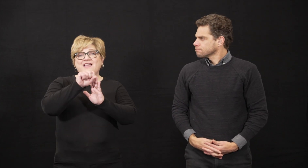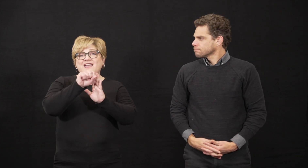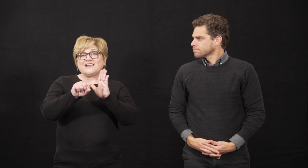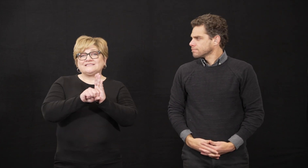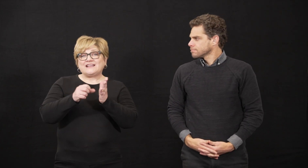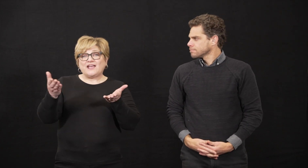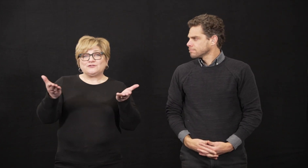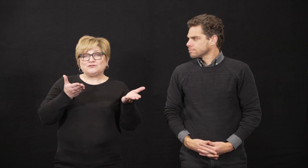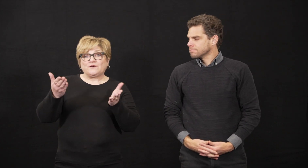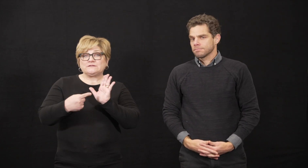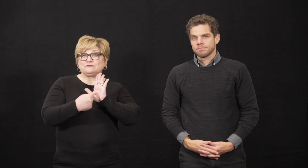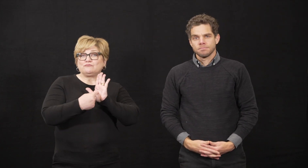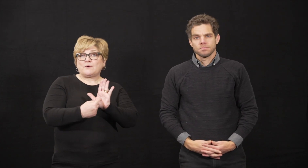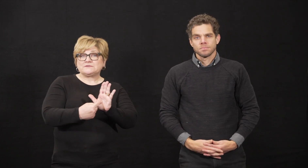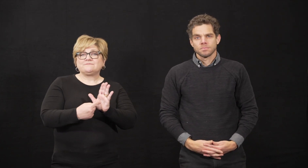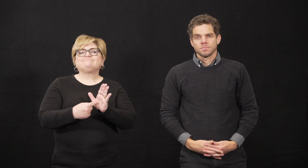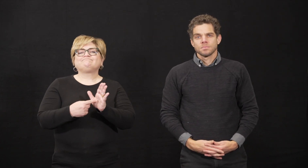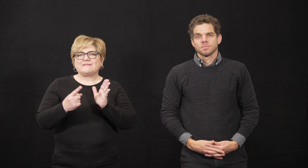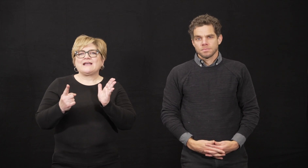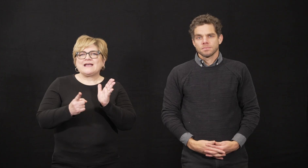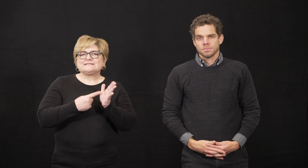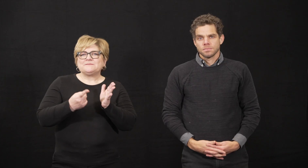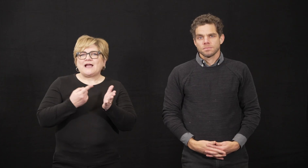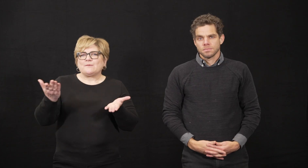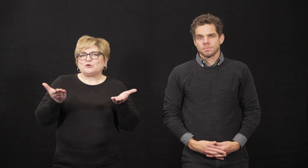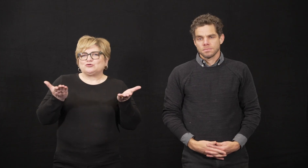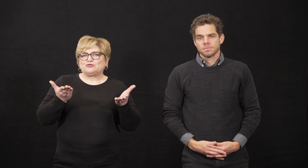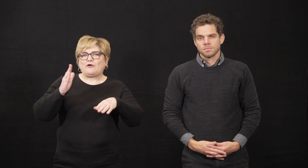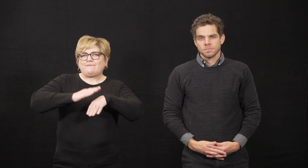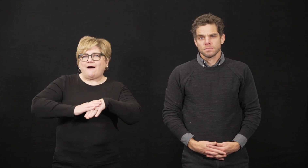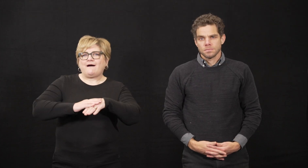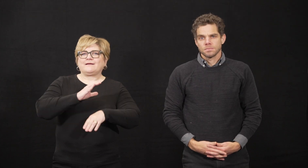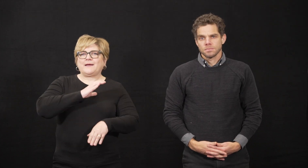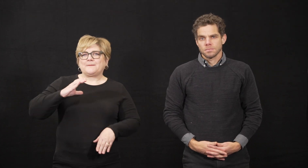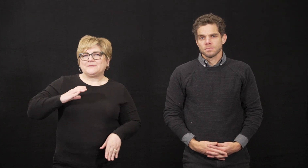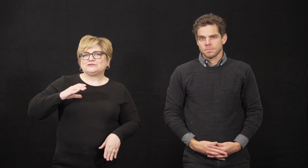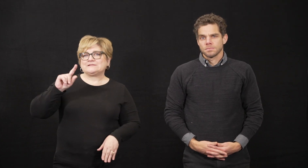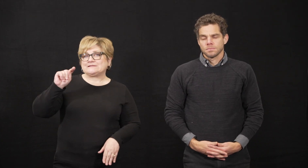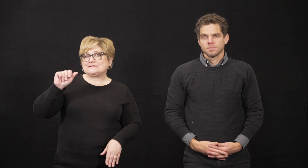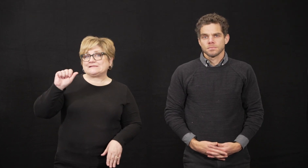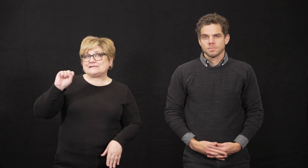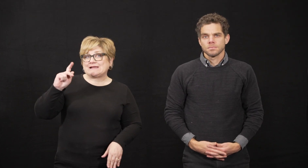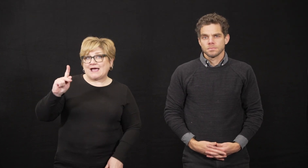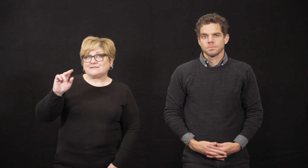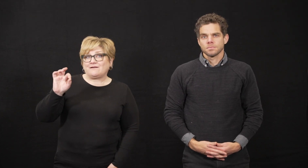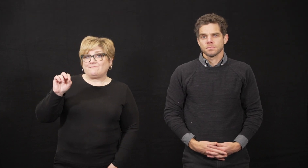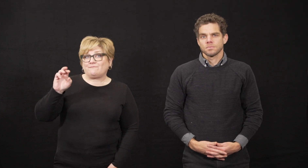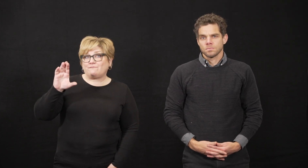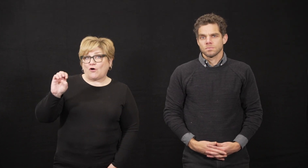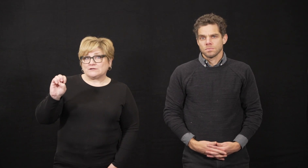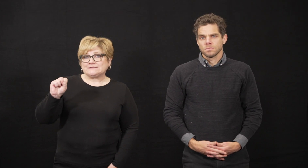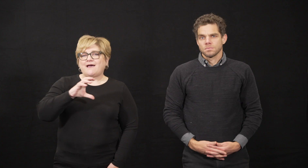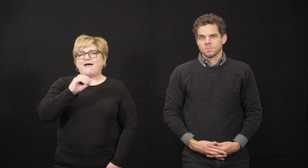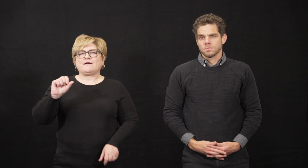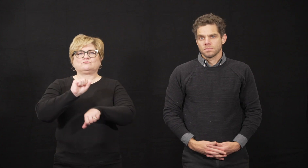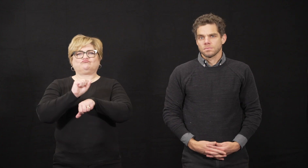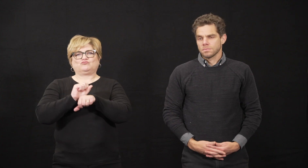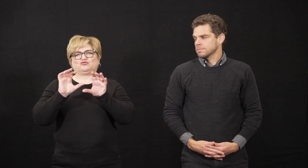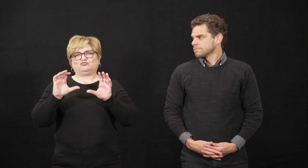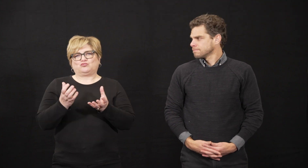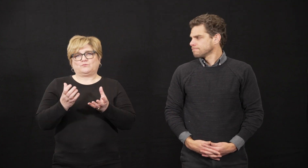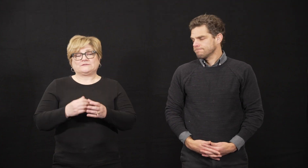State Services representatives sometimes serve on Commission task forces and work groups.